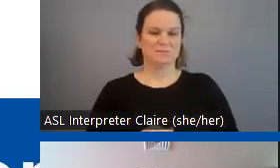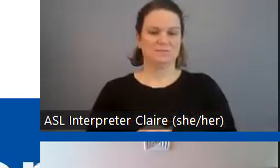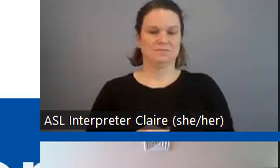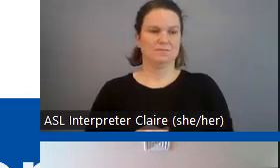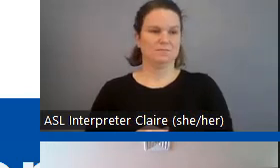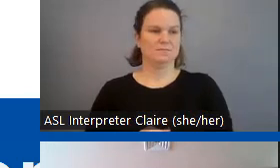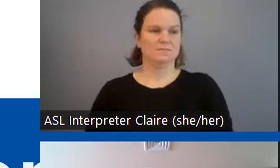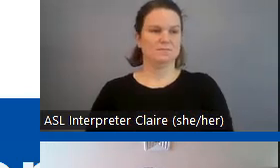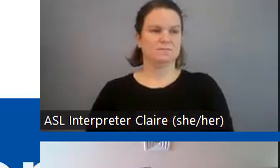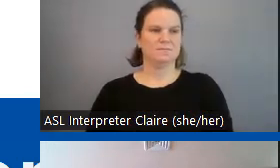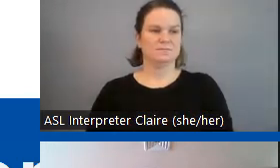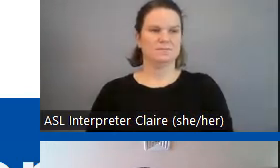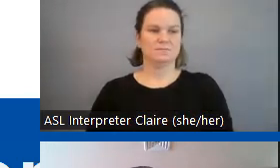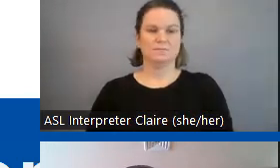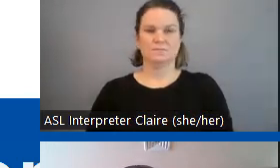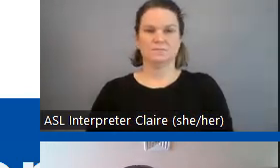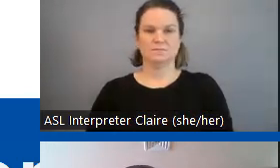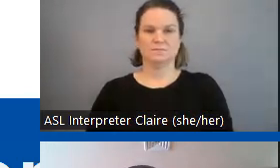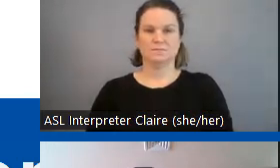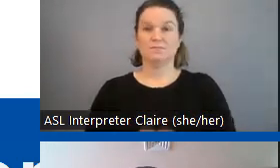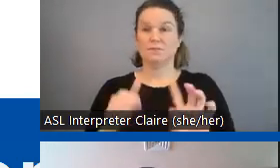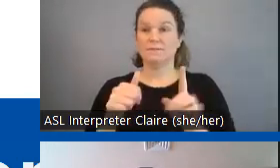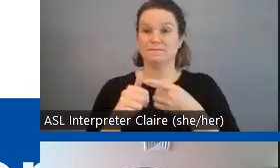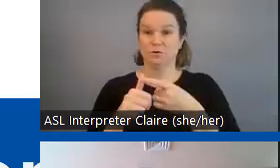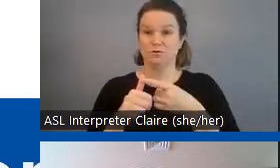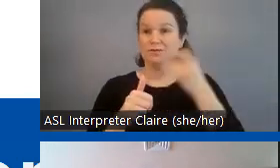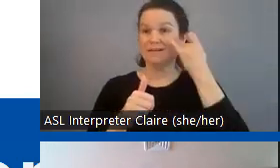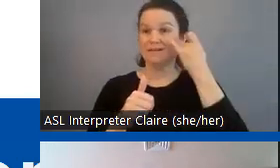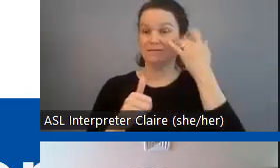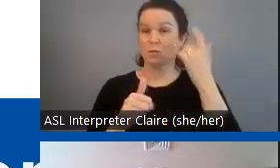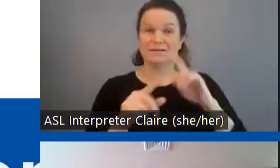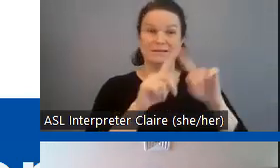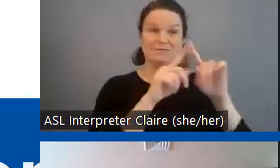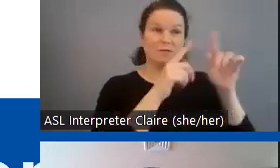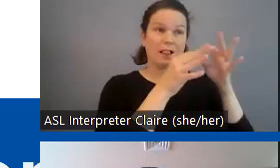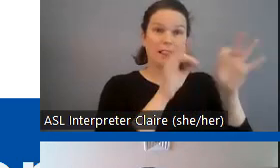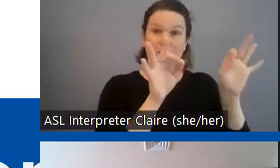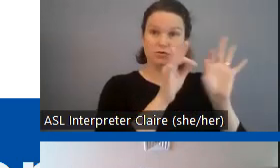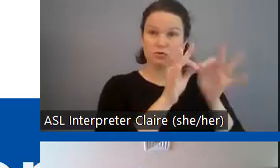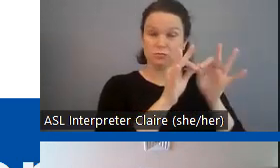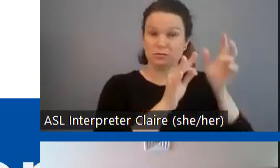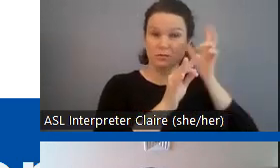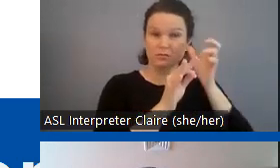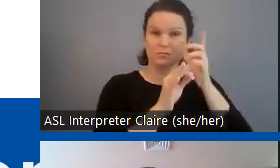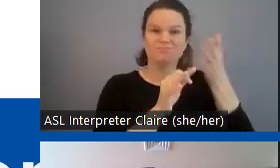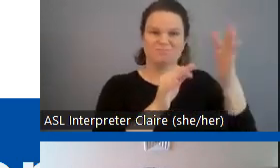Okay, first, if you need to listen to language interpretation on your computer,